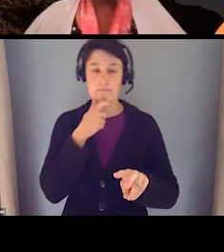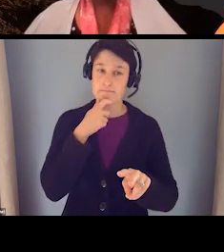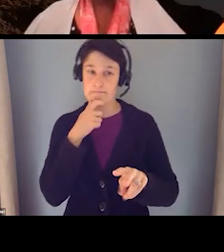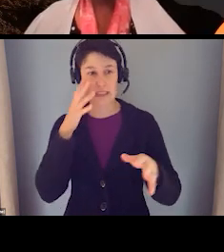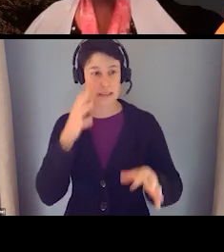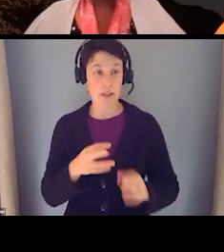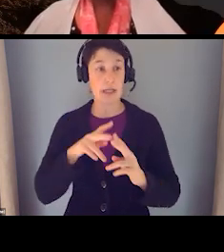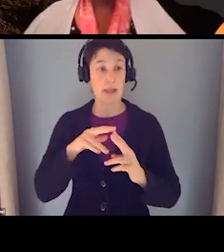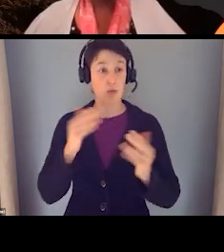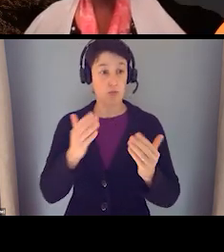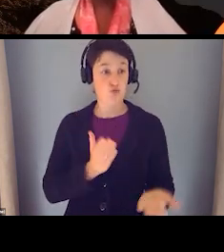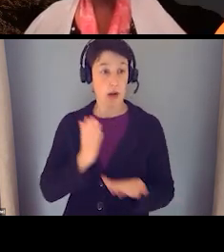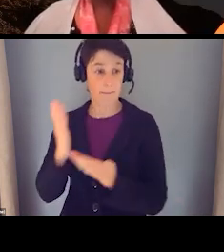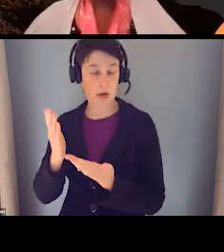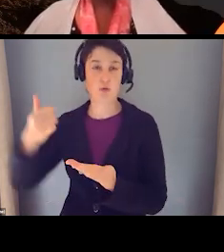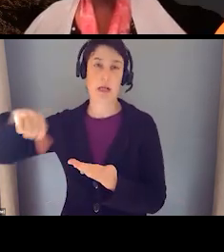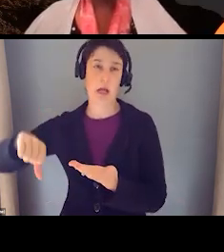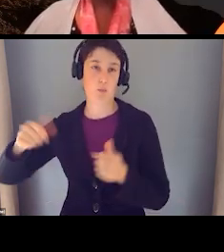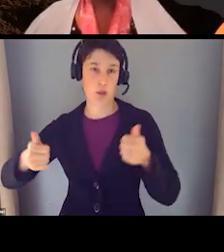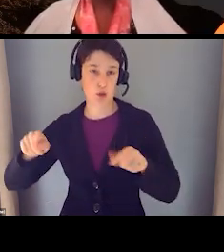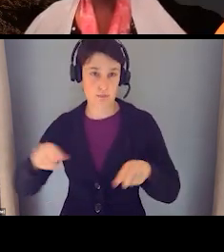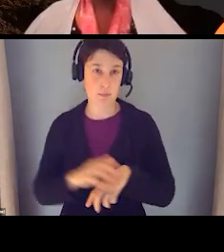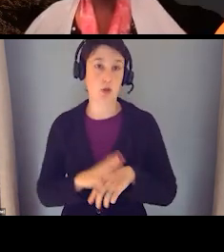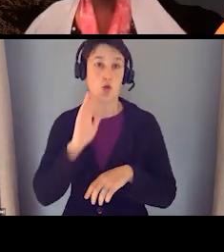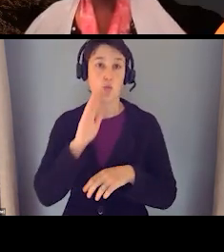So you would get a recommendation letter or decline -- a declination letter.